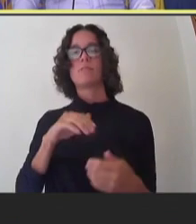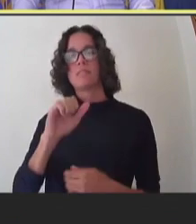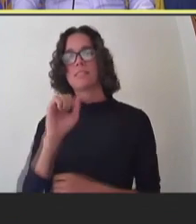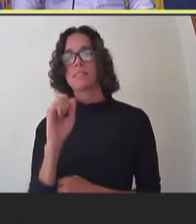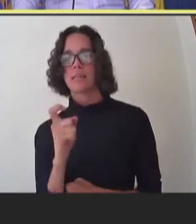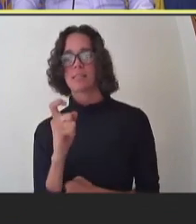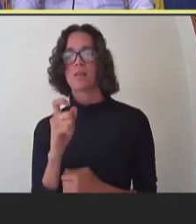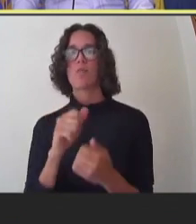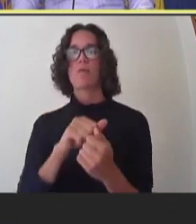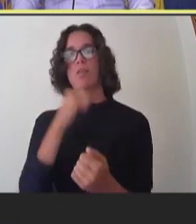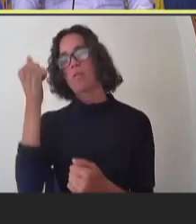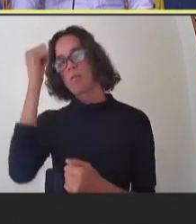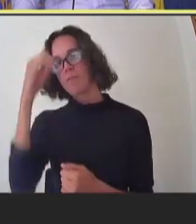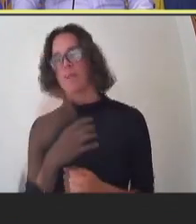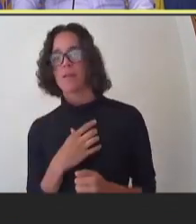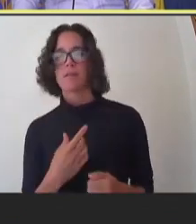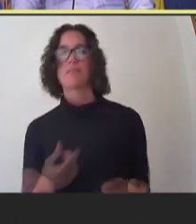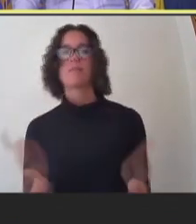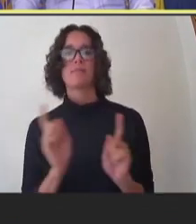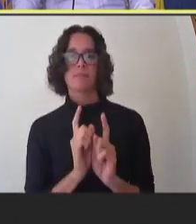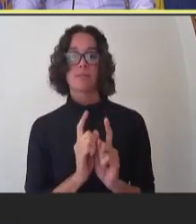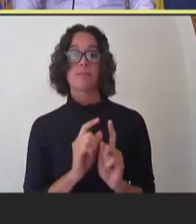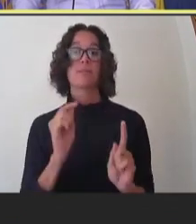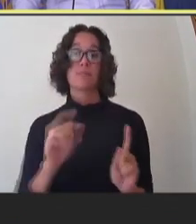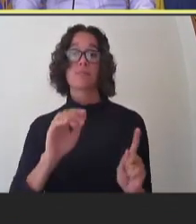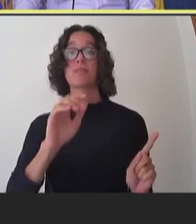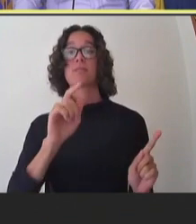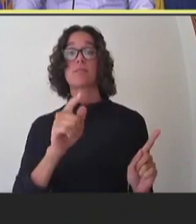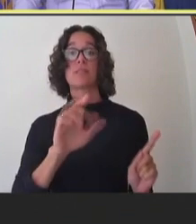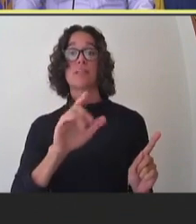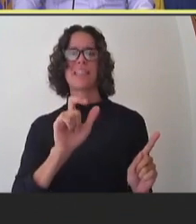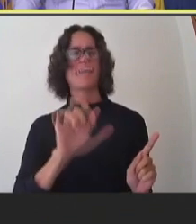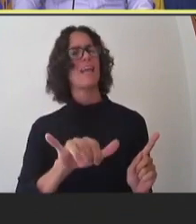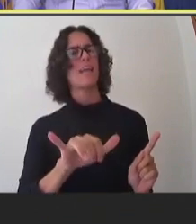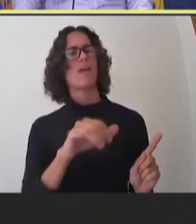has been spreading in a number of different regions of the country. And the concern here